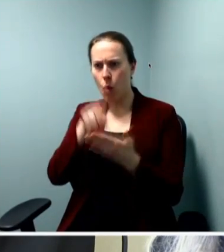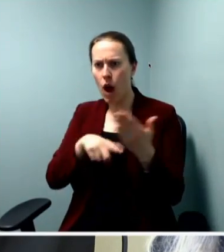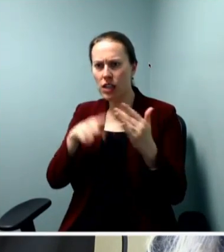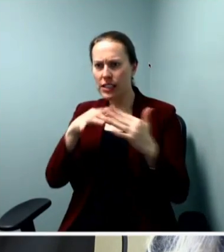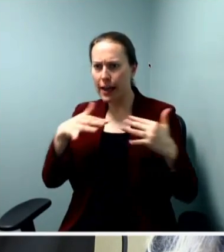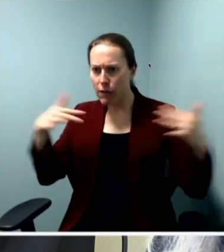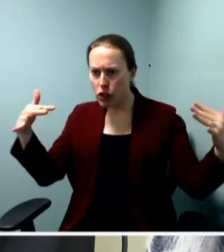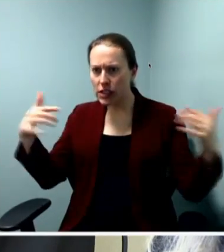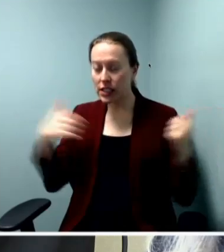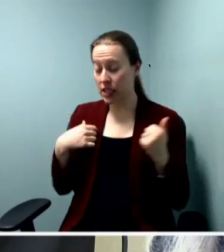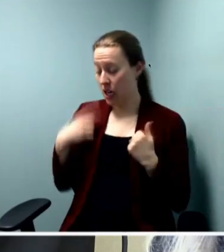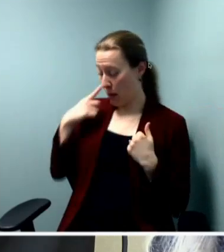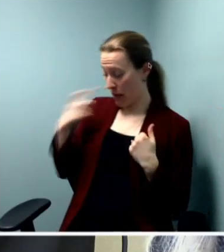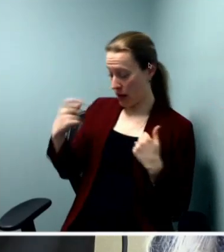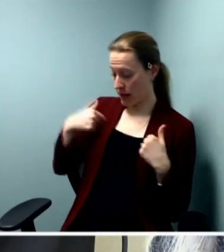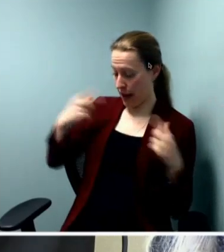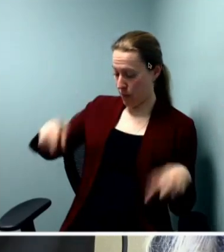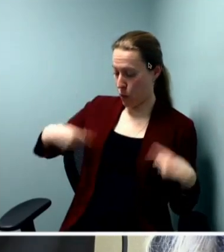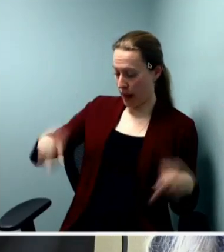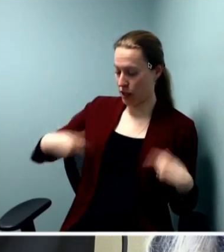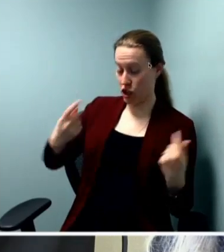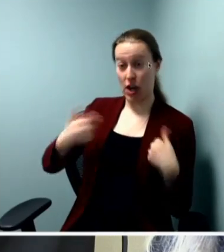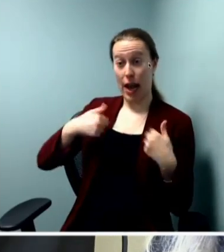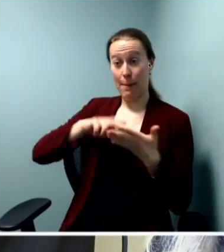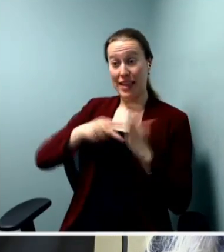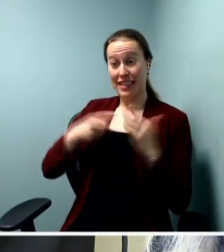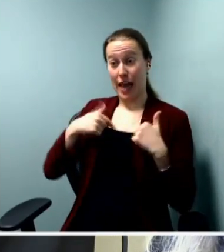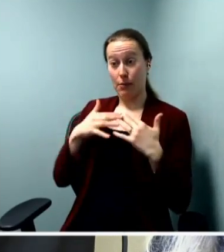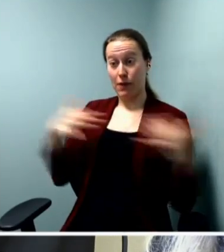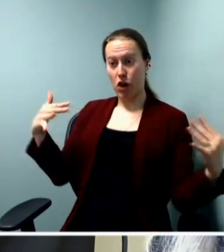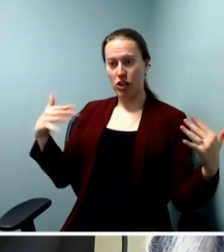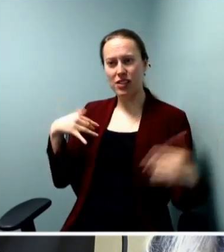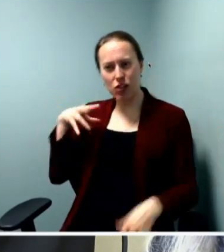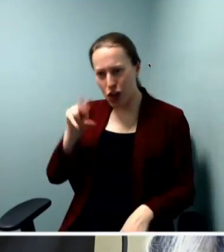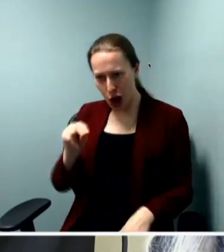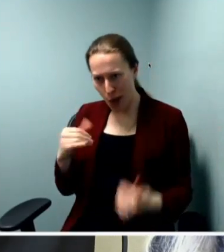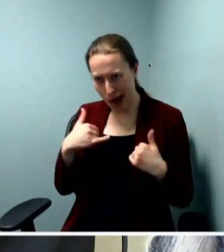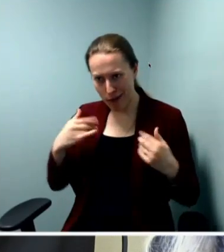Just means you've got a wheelchair. So, that's one of the things that we talk about